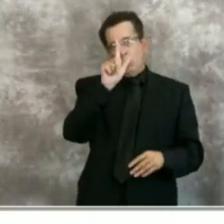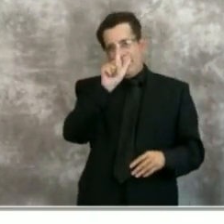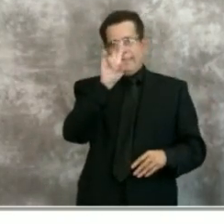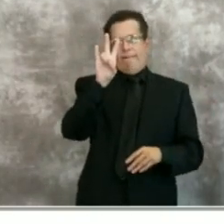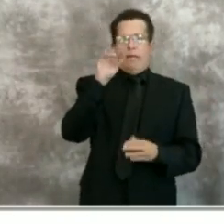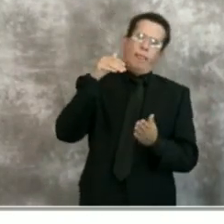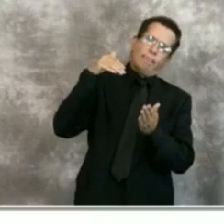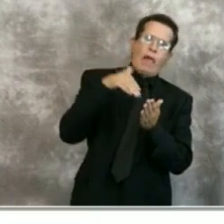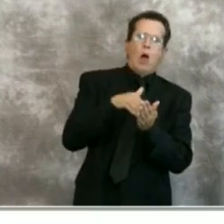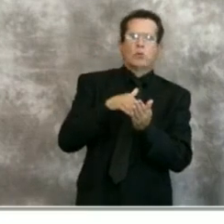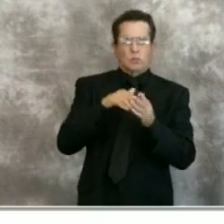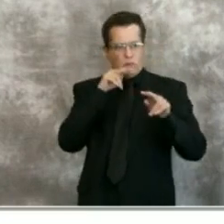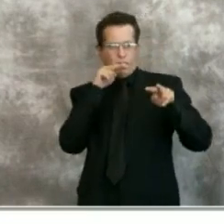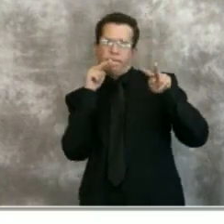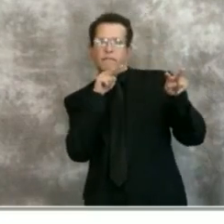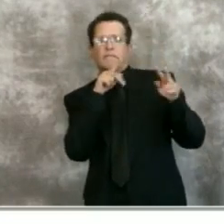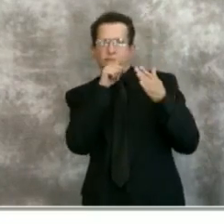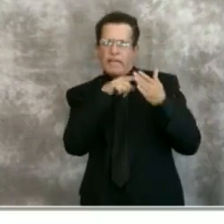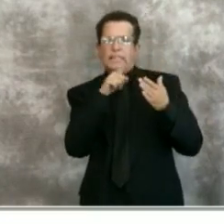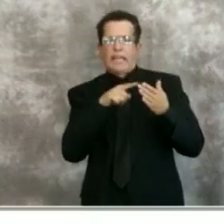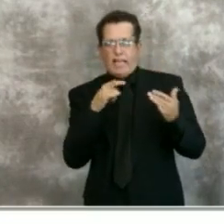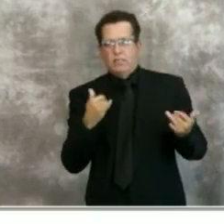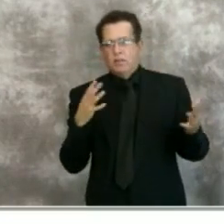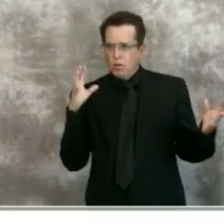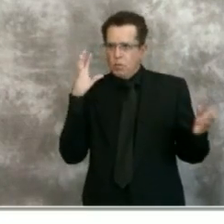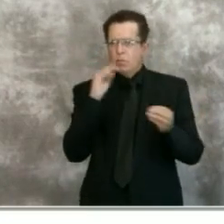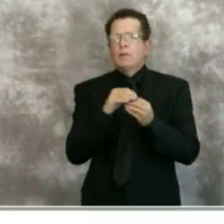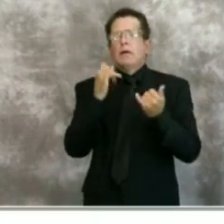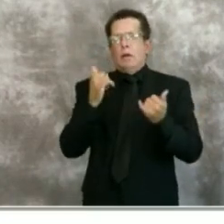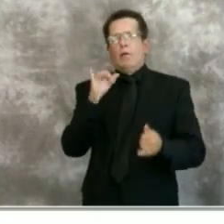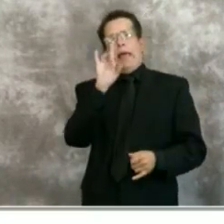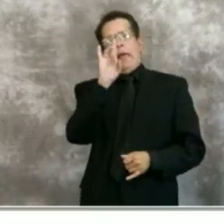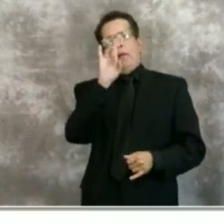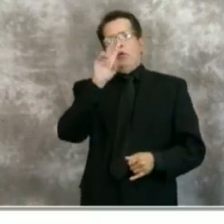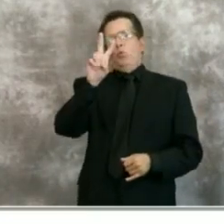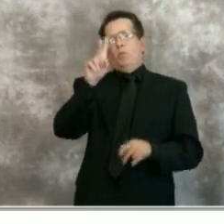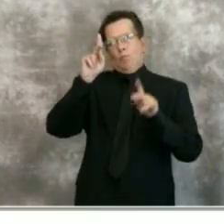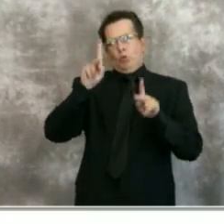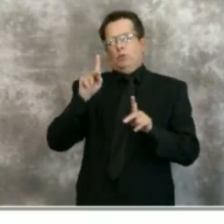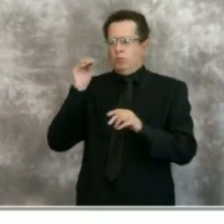CASE INVESTIGATORS AND CONTACT TRACERS. WE'RE NOW OVER 27,000 VEST A GEISHA IS PERFORMED AND